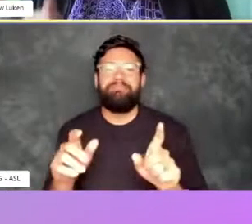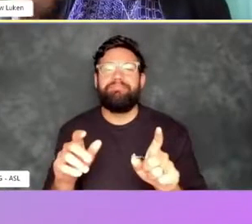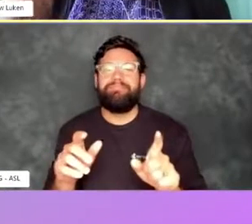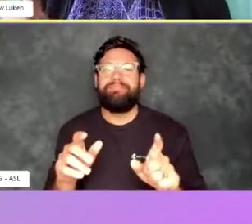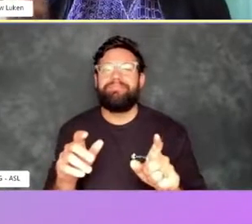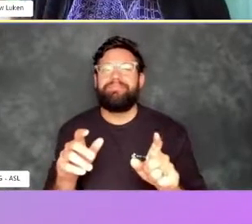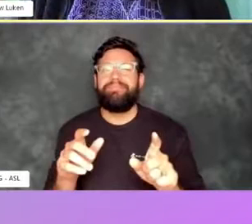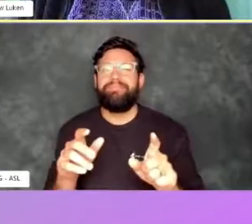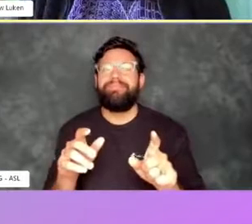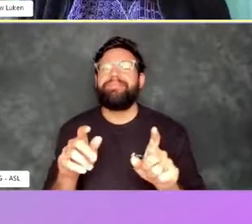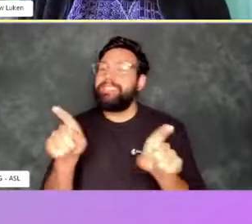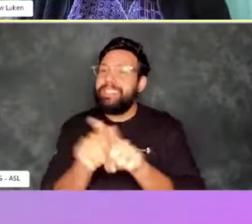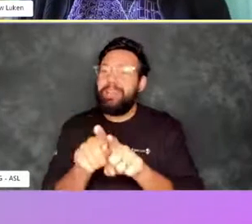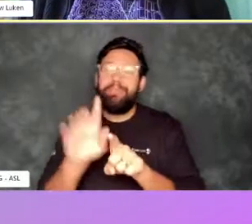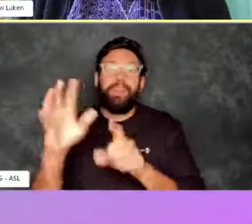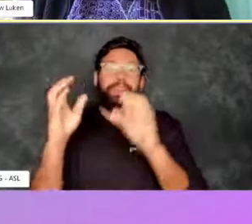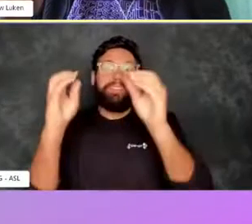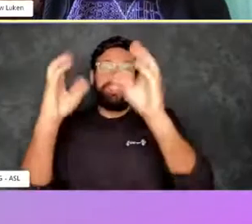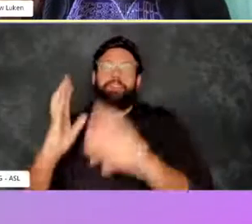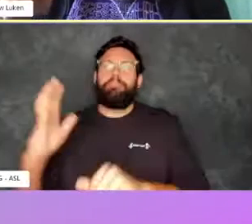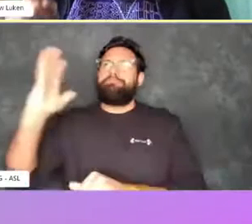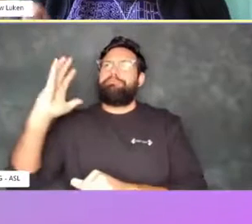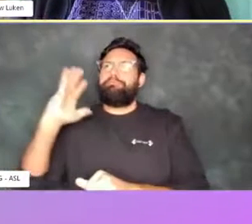during the design phase. Now as your grandpa, or your